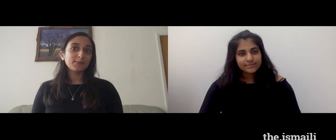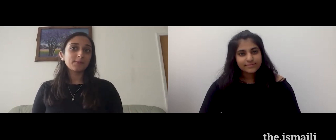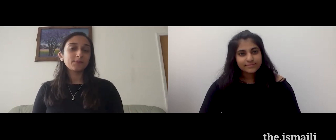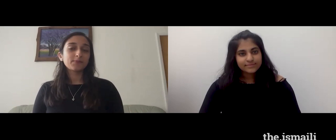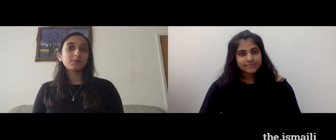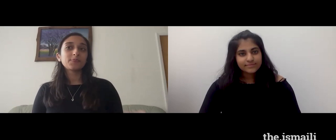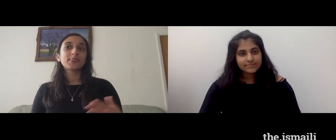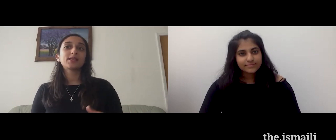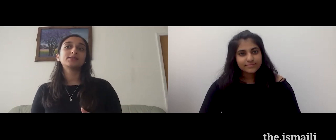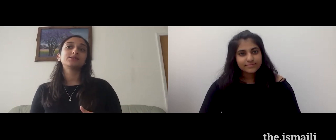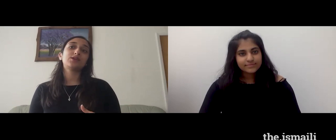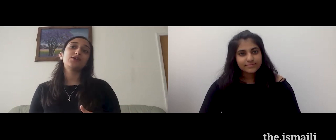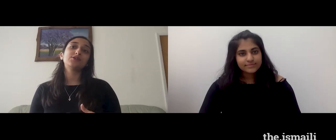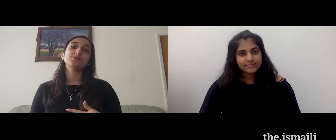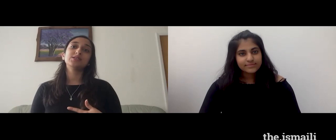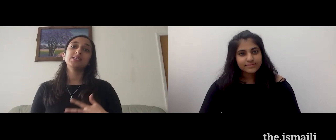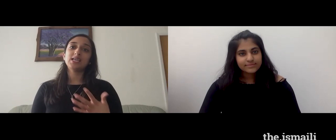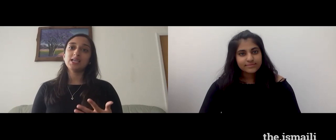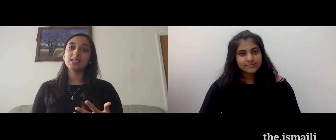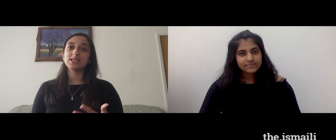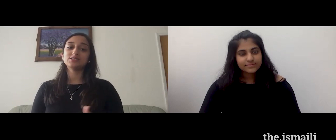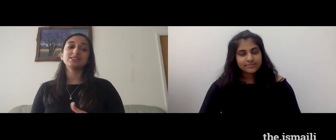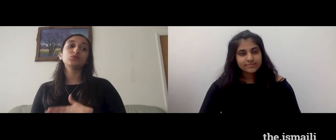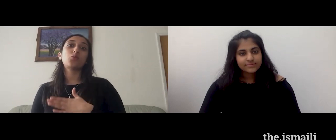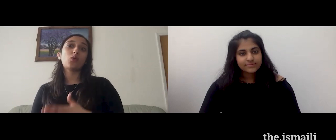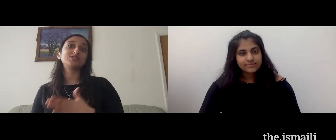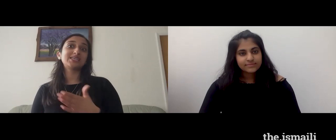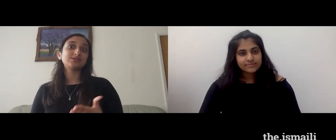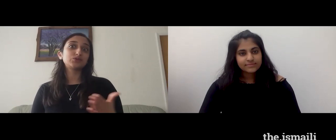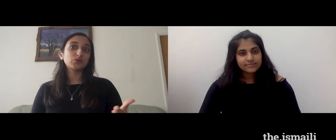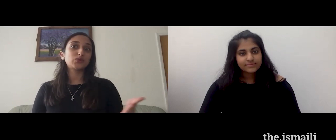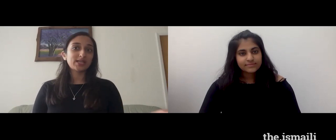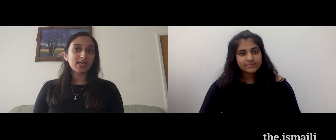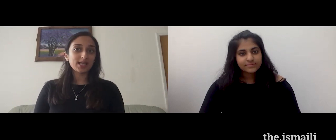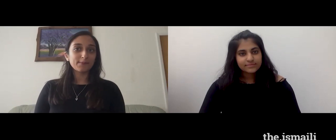What’s your name? In English it’s "What is your name?""